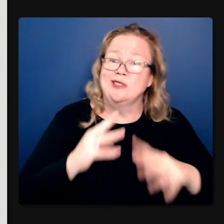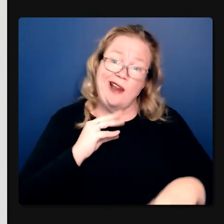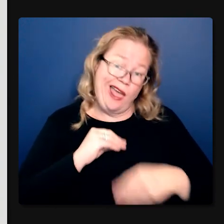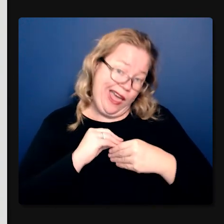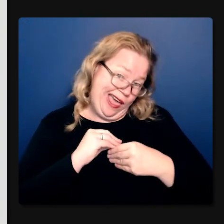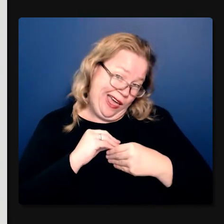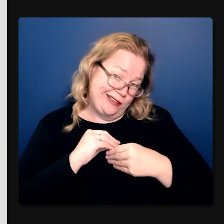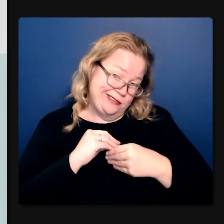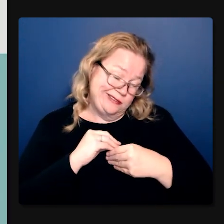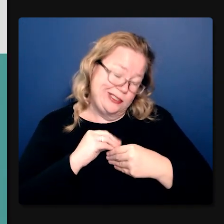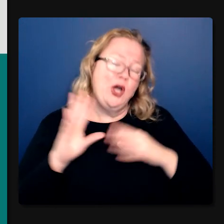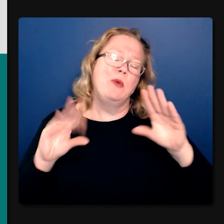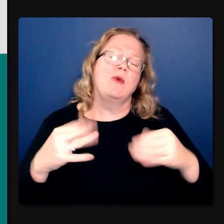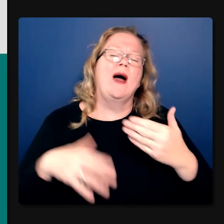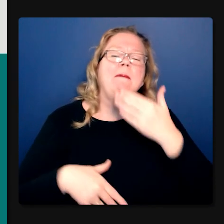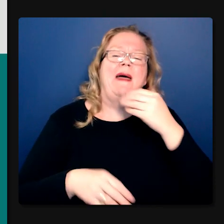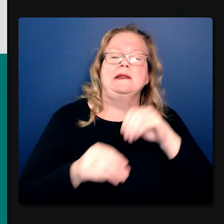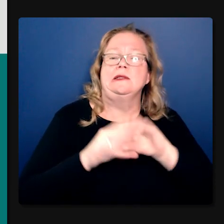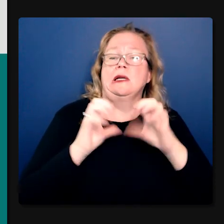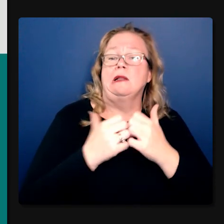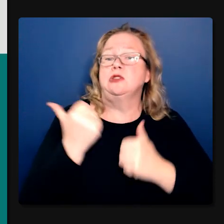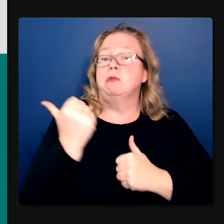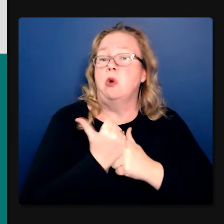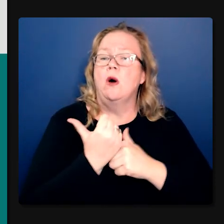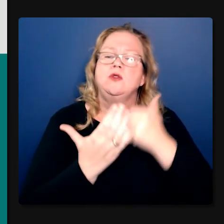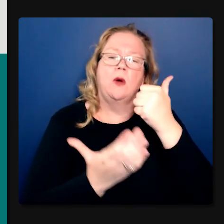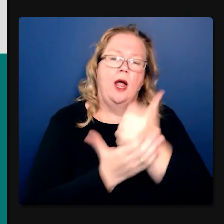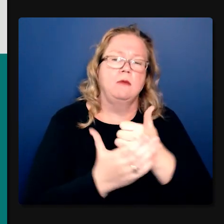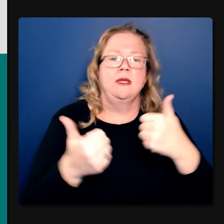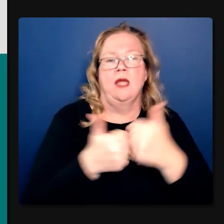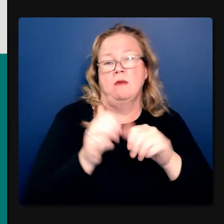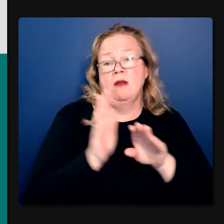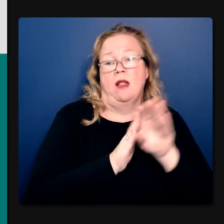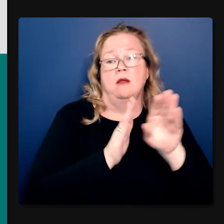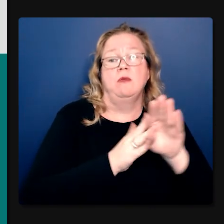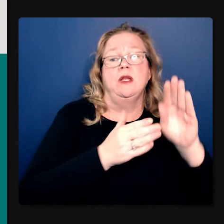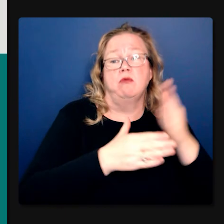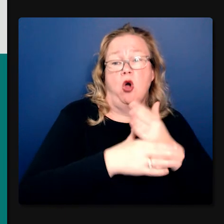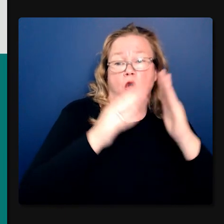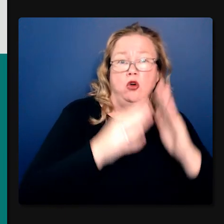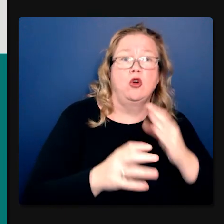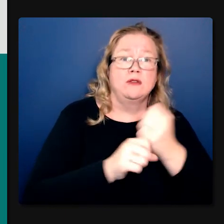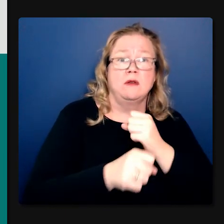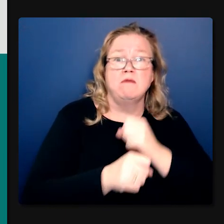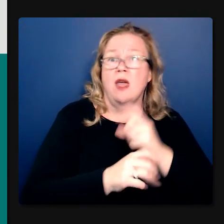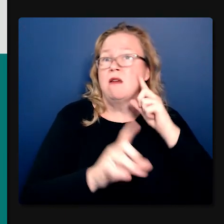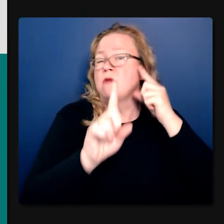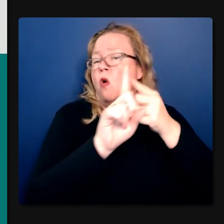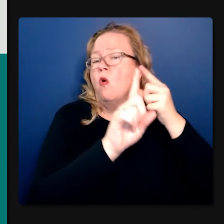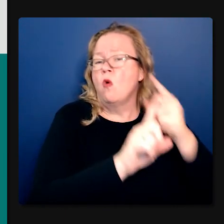And add "Provide best in class support to help game development partners create ambitious,